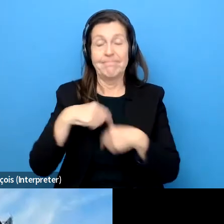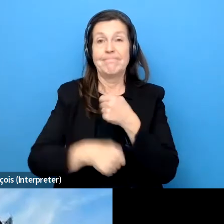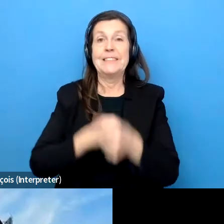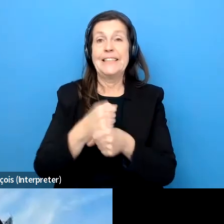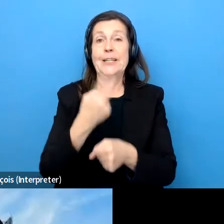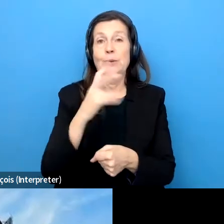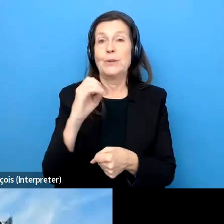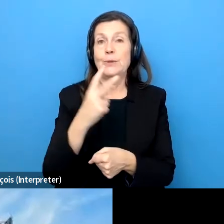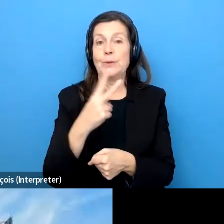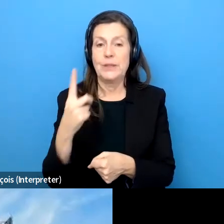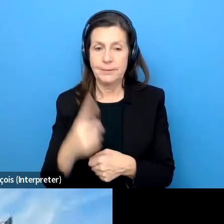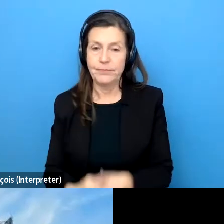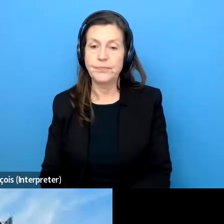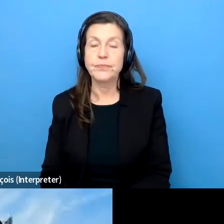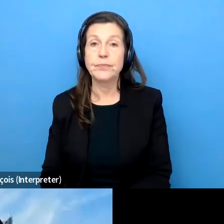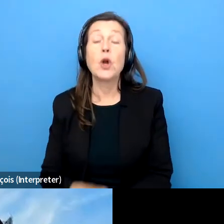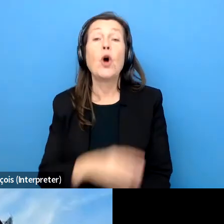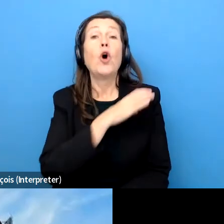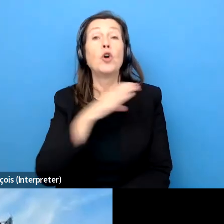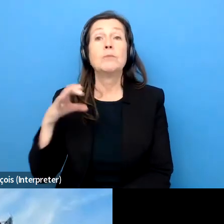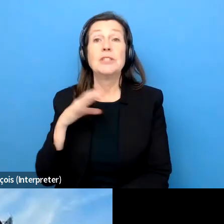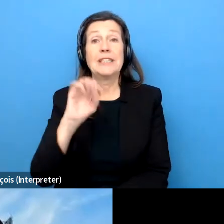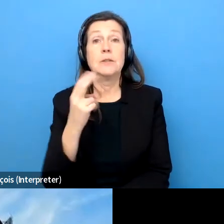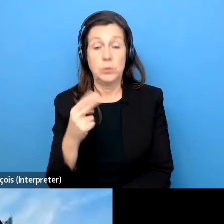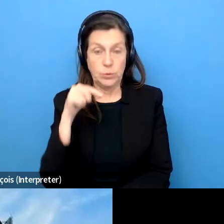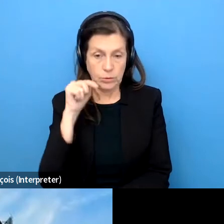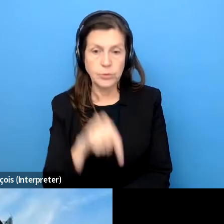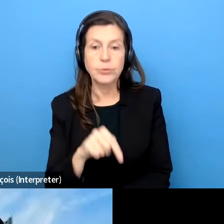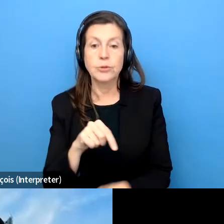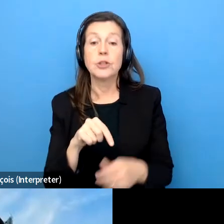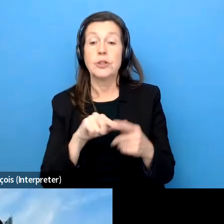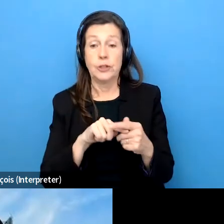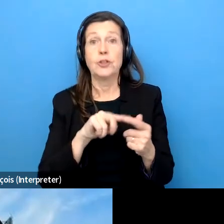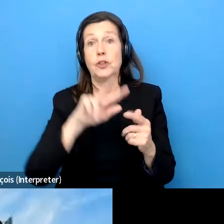The commission's third progress report and data collection showed